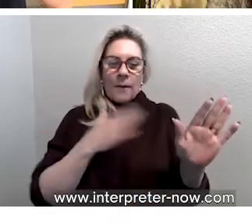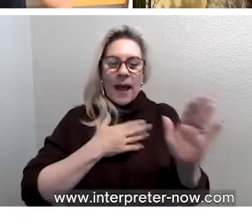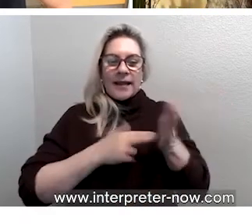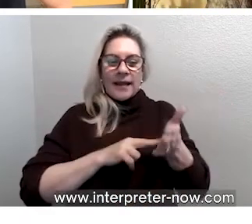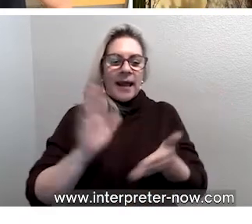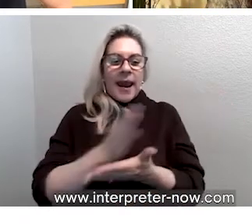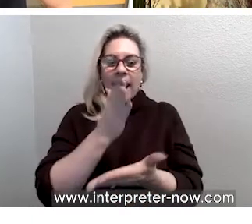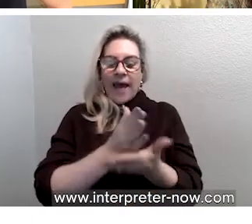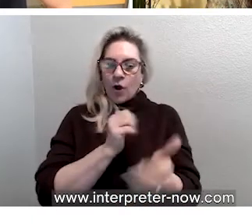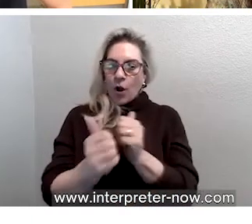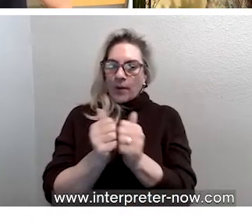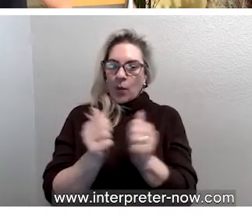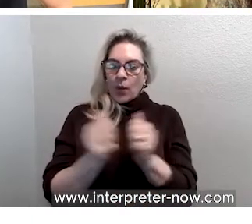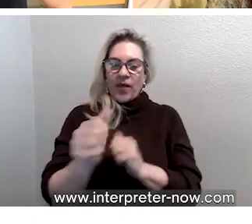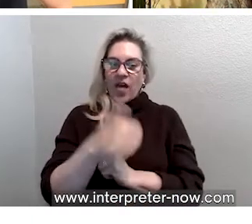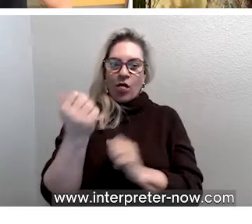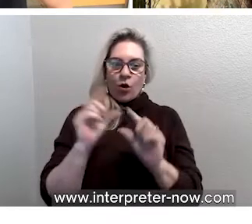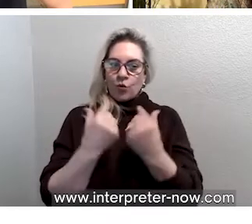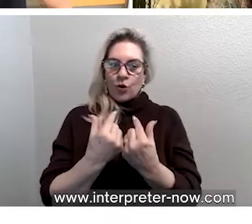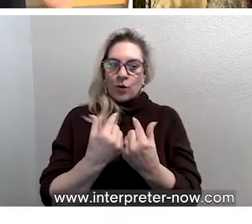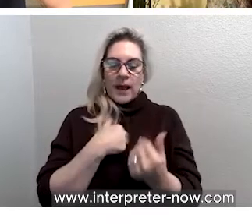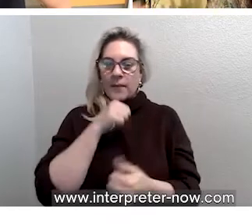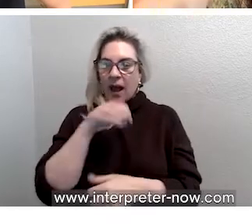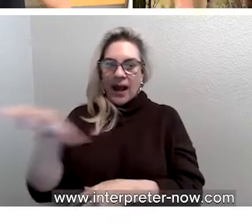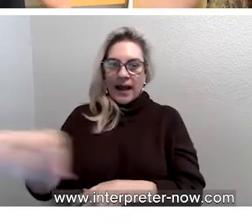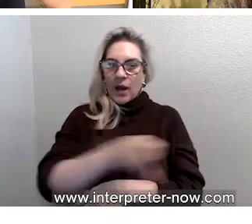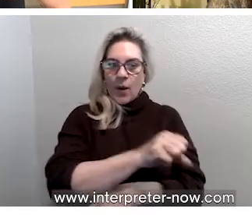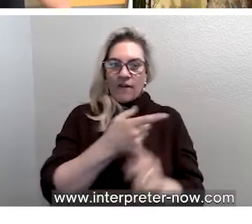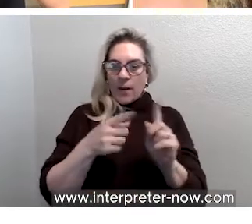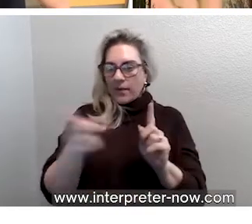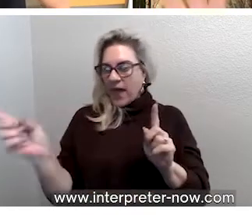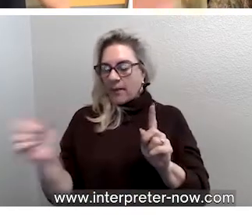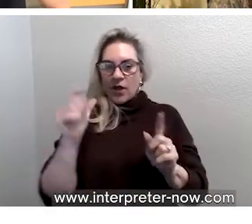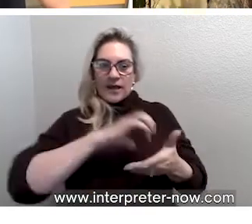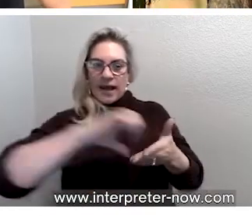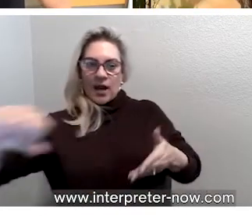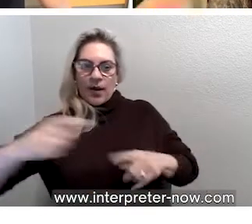be in competition with other groups. I'm not taking away from them. They are not taking away from me. Okay.